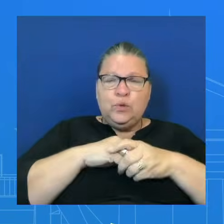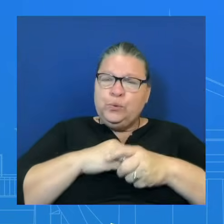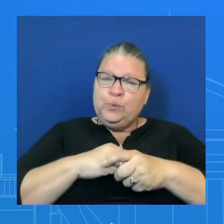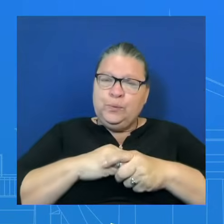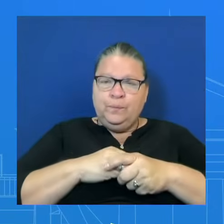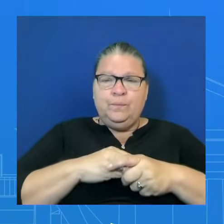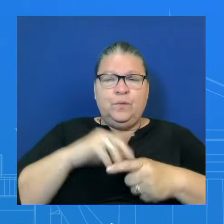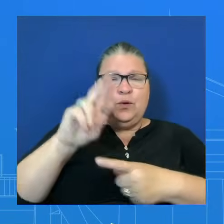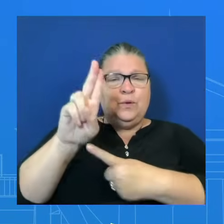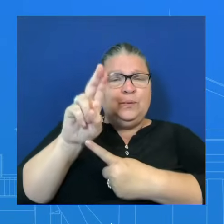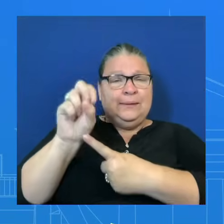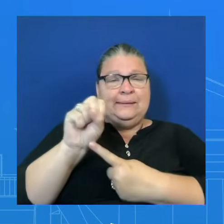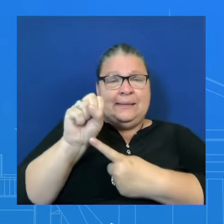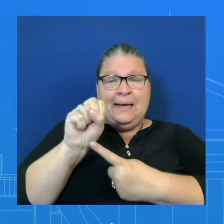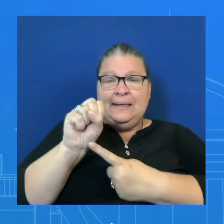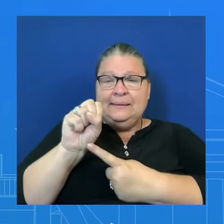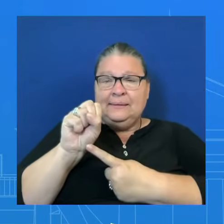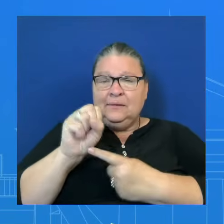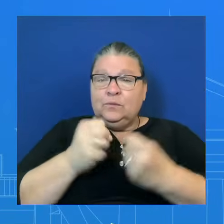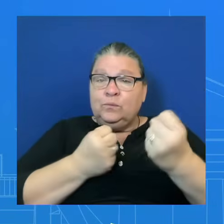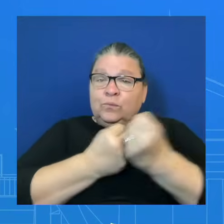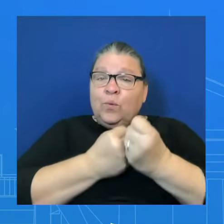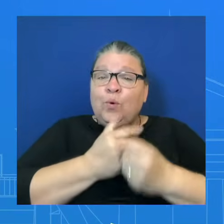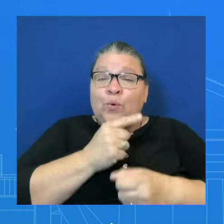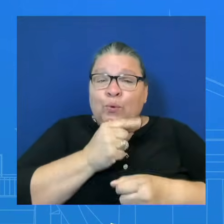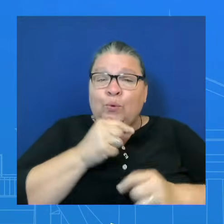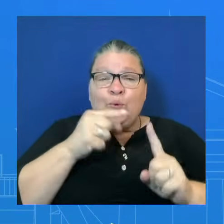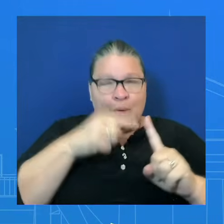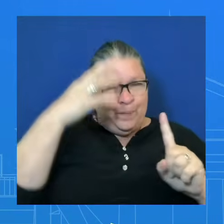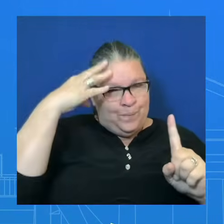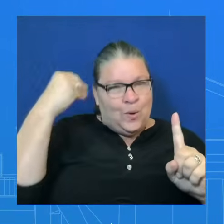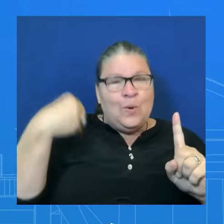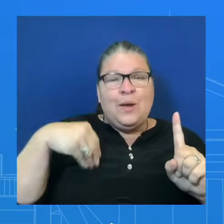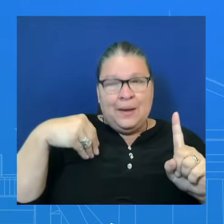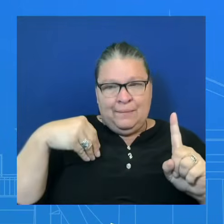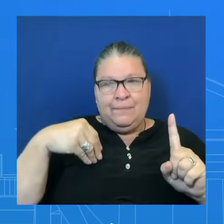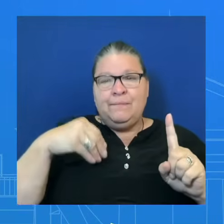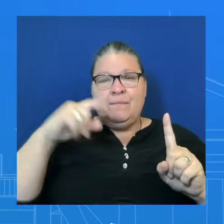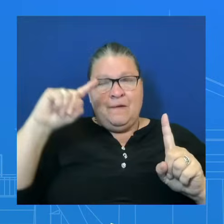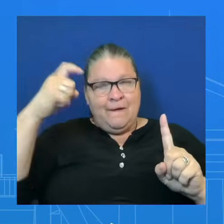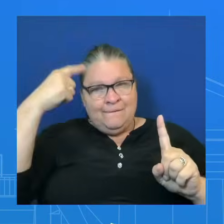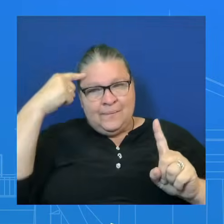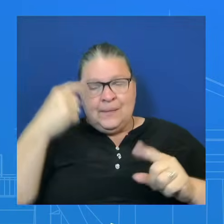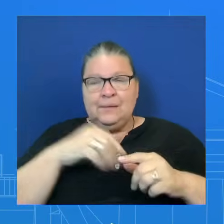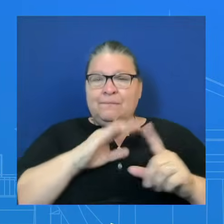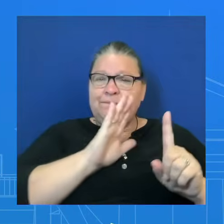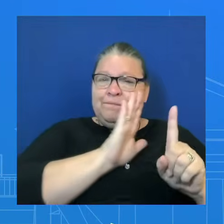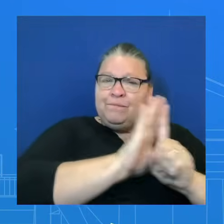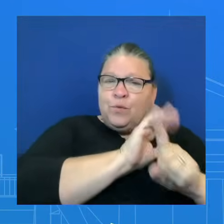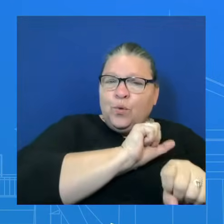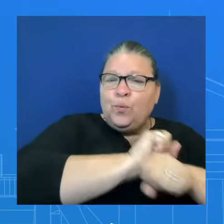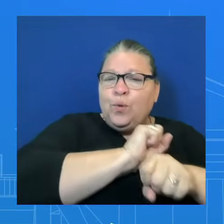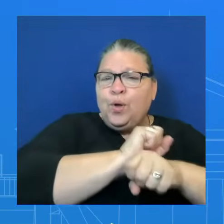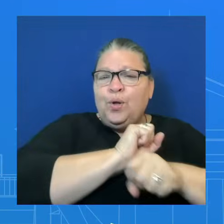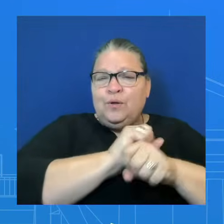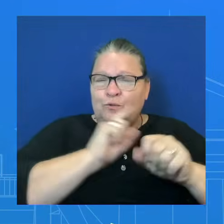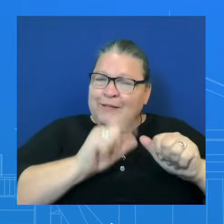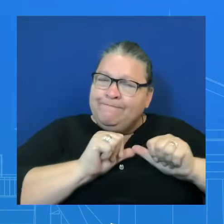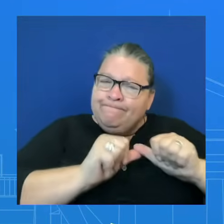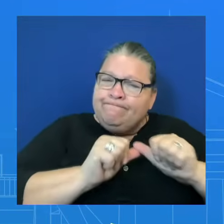and their people in their efforts to combat coercive activities that undermine democracy there. With that -- Ms. Jean-Pierre: All right. Go ahead, Ed. Welcome back. I haven't seen you in a while.